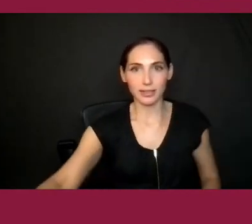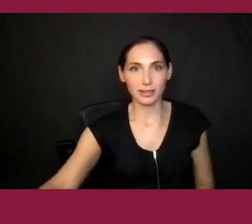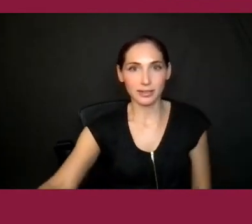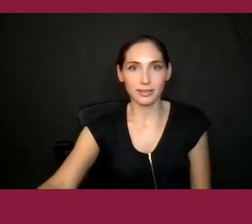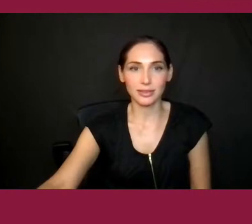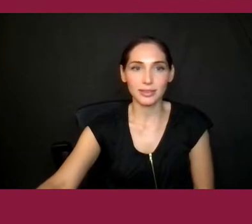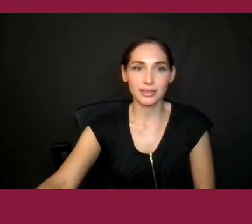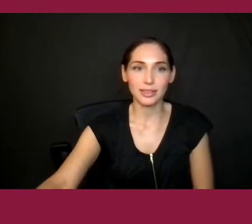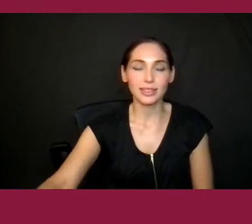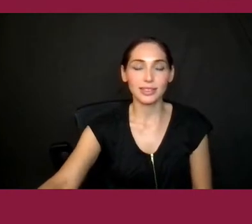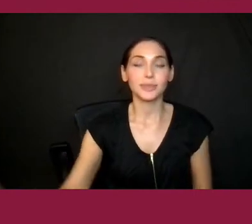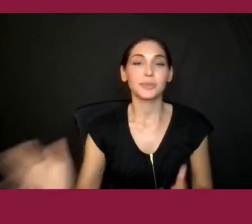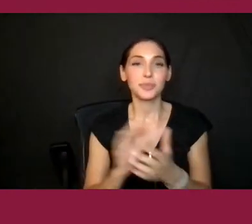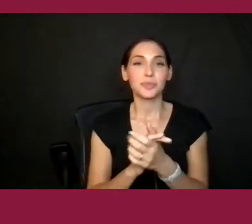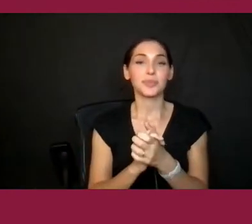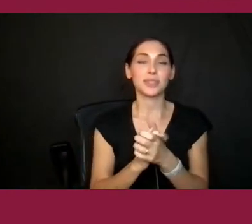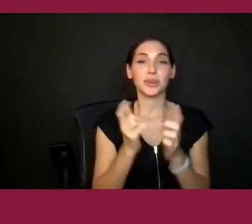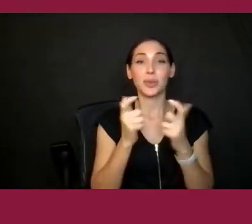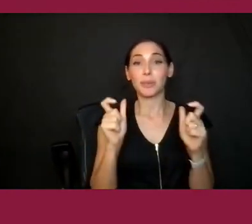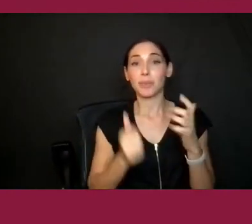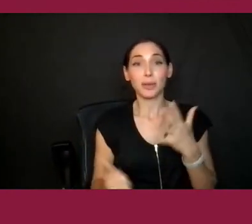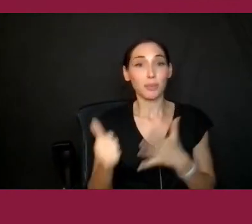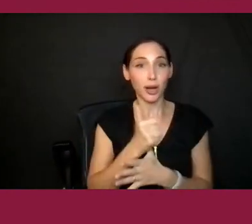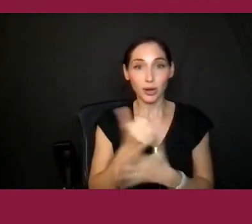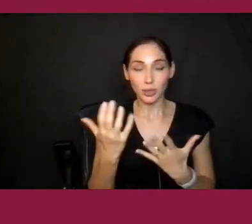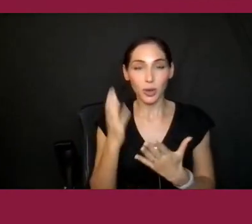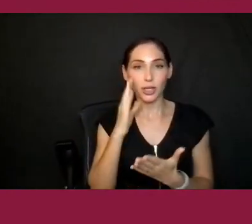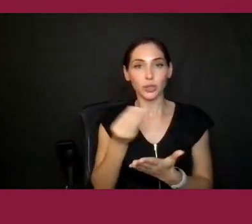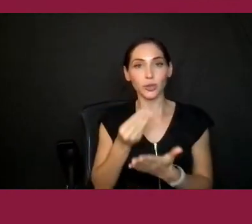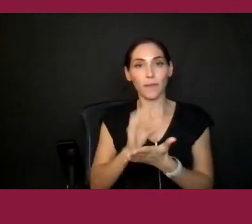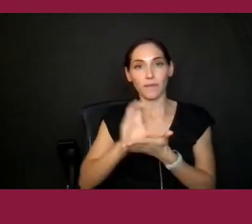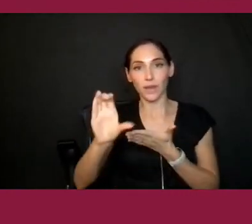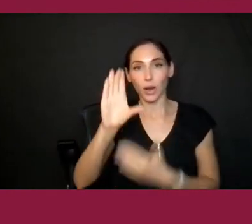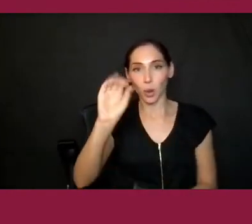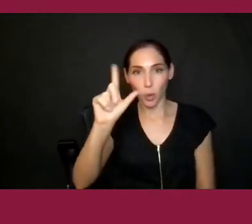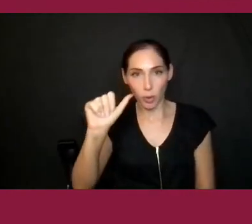Big priority is to fully fund COLA and all of